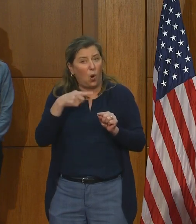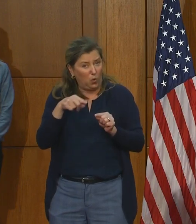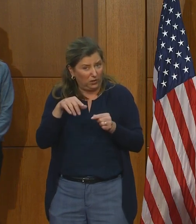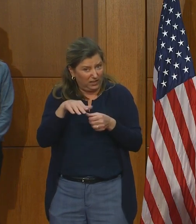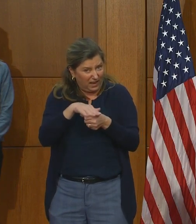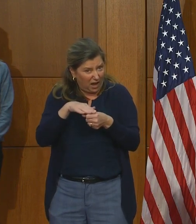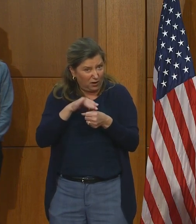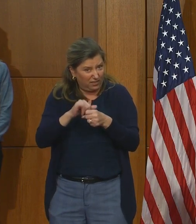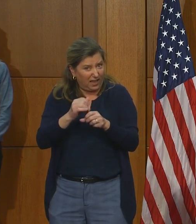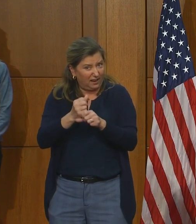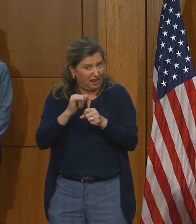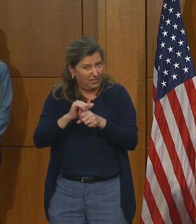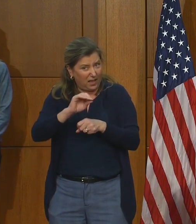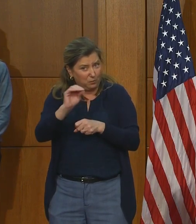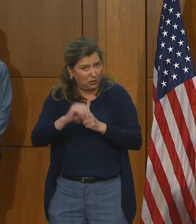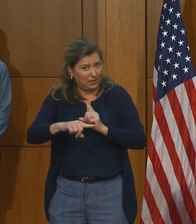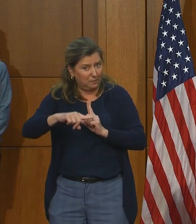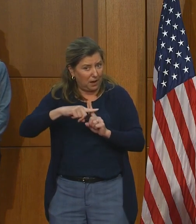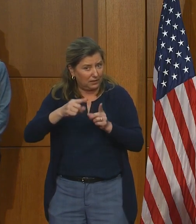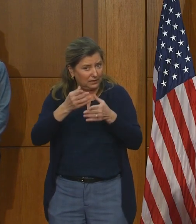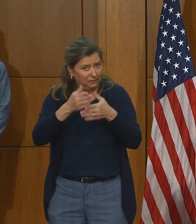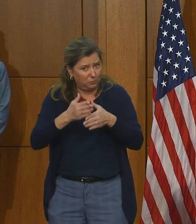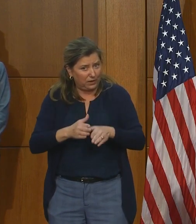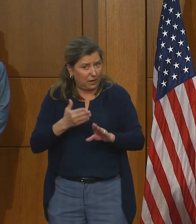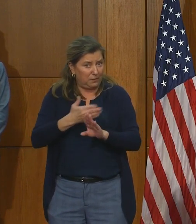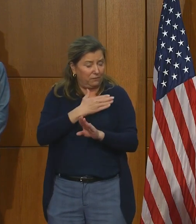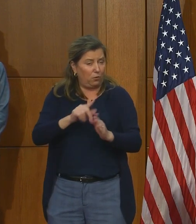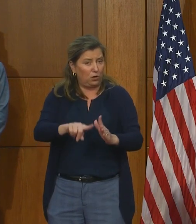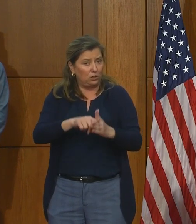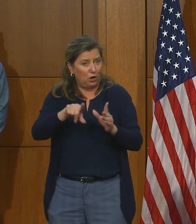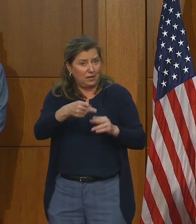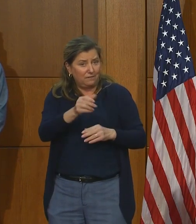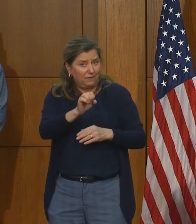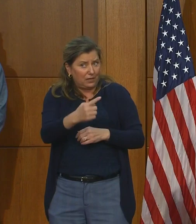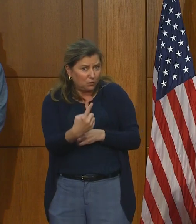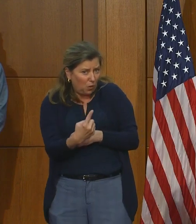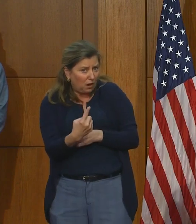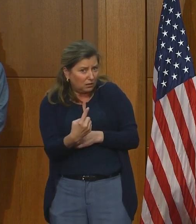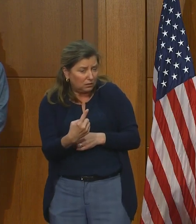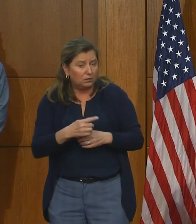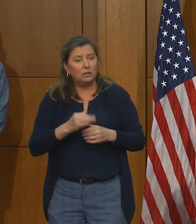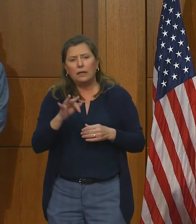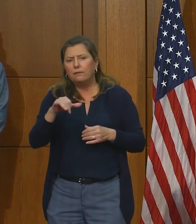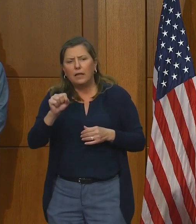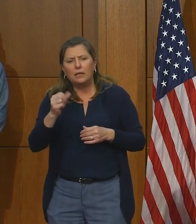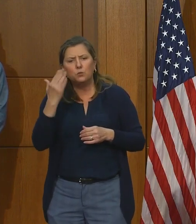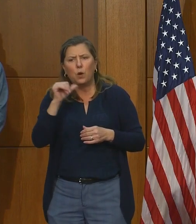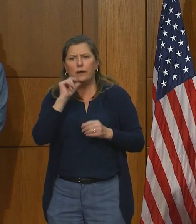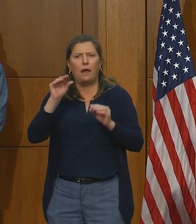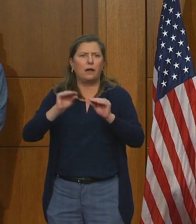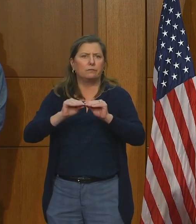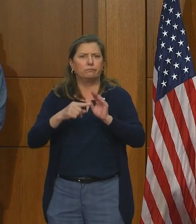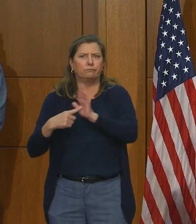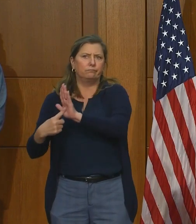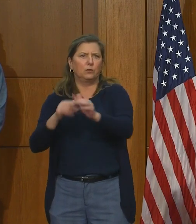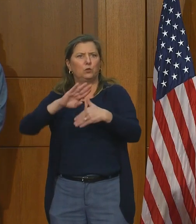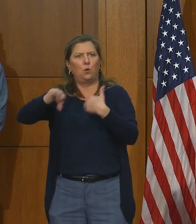BREAK DOWN- WERE THEY THE ONLY LOCALITIES THAT GOT THAT PERCENT POSITIVE REPORTED DOWN